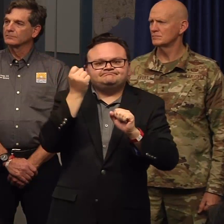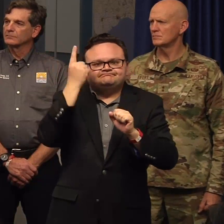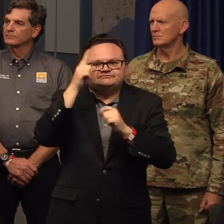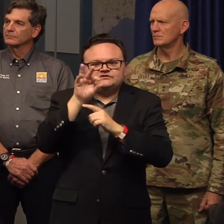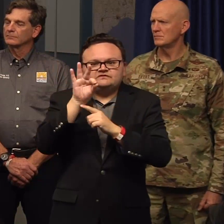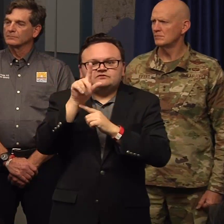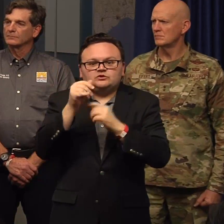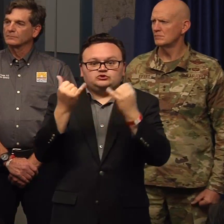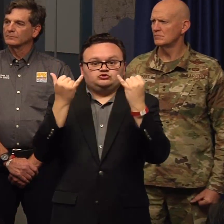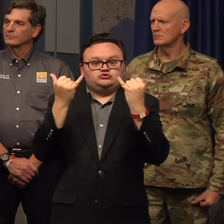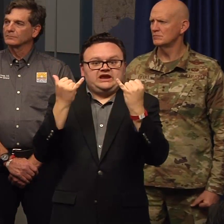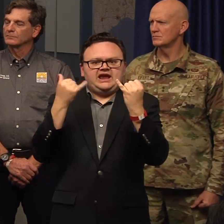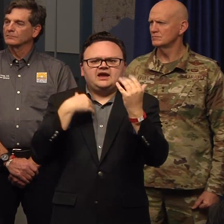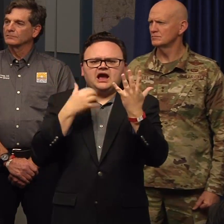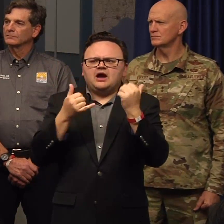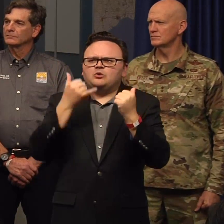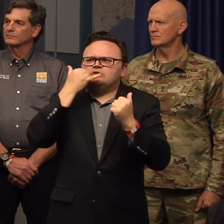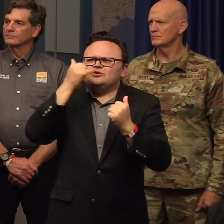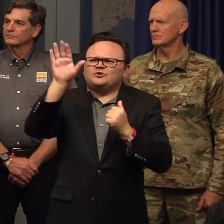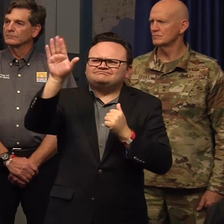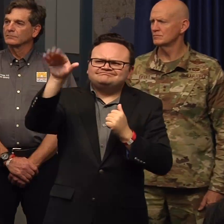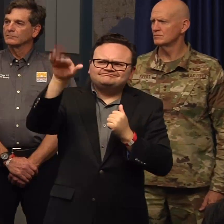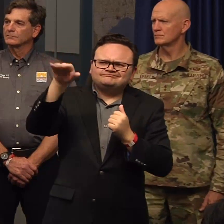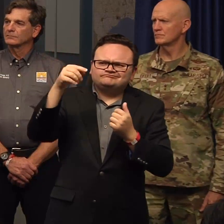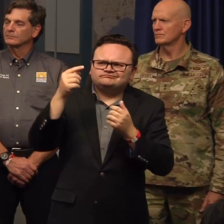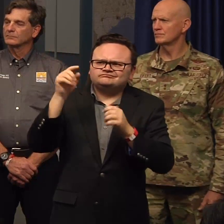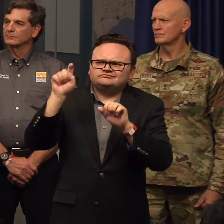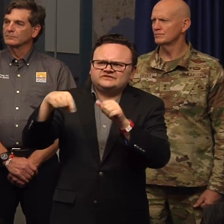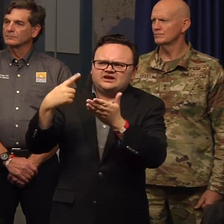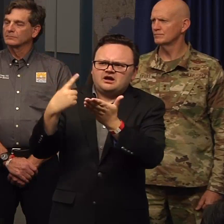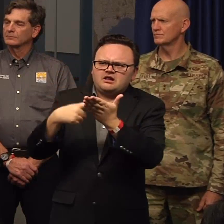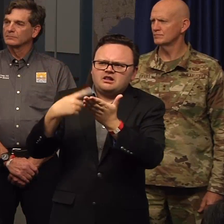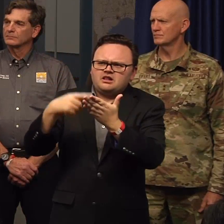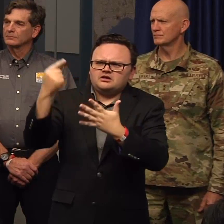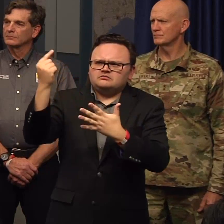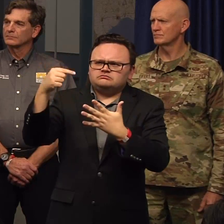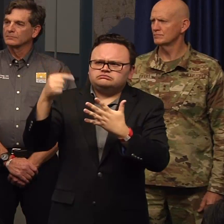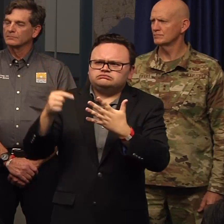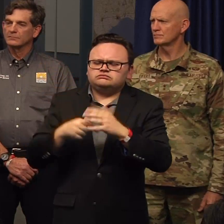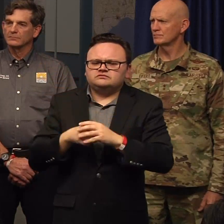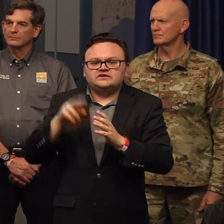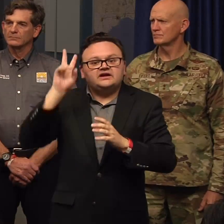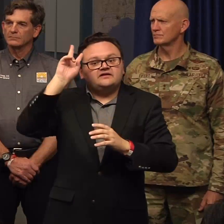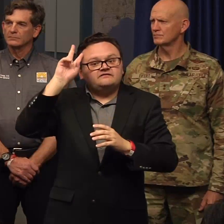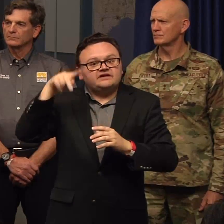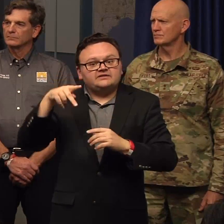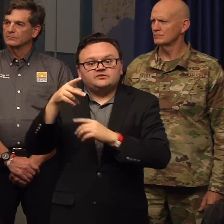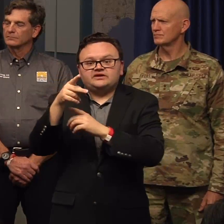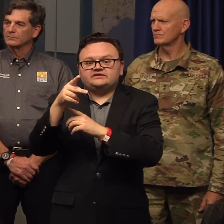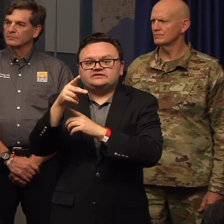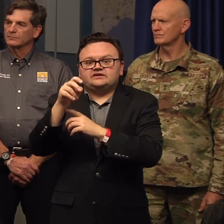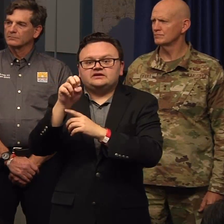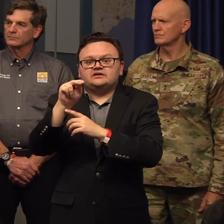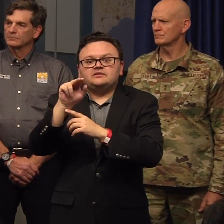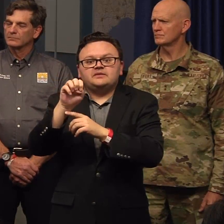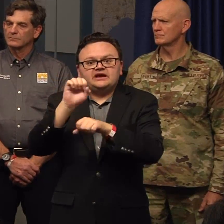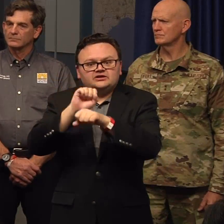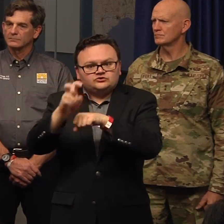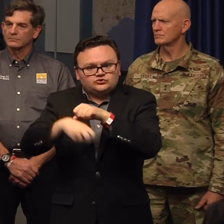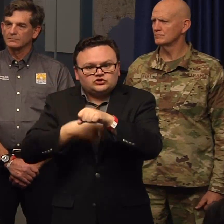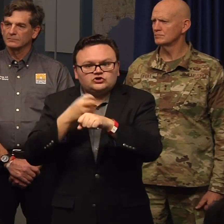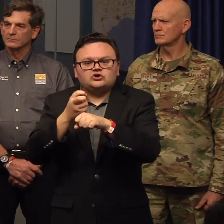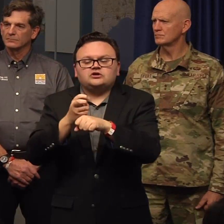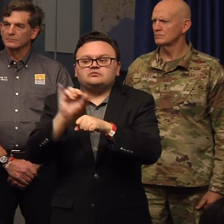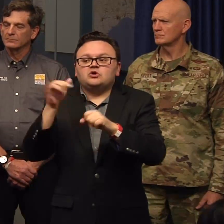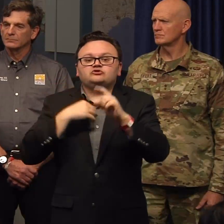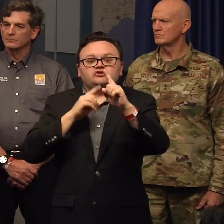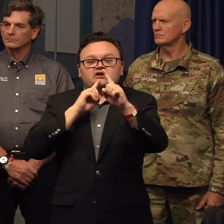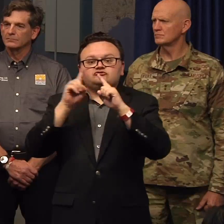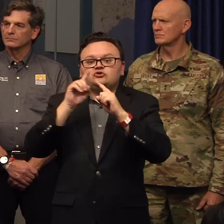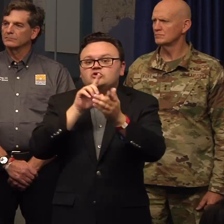HARD EVERYONE IS WORKING UP AND